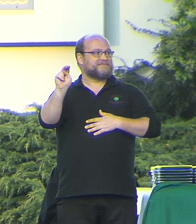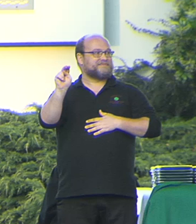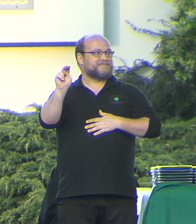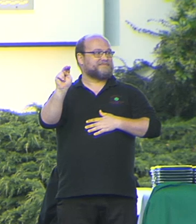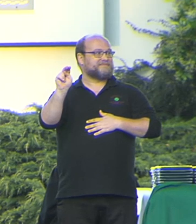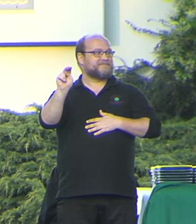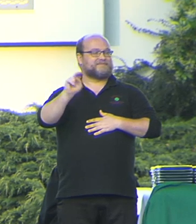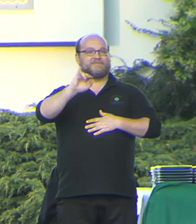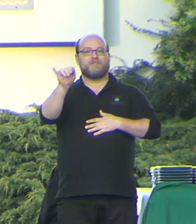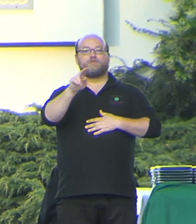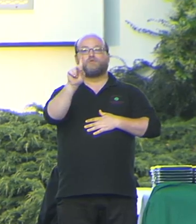Judy Fu.